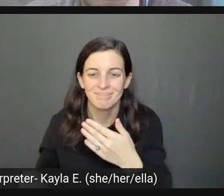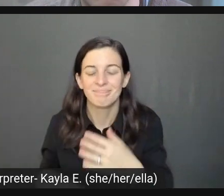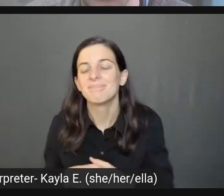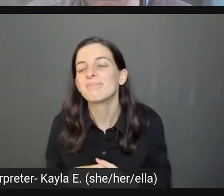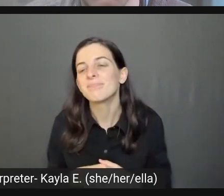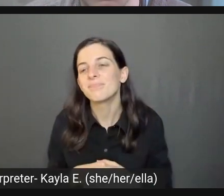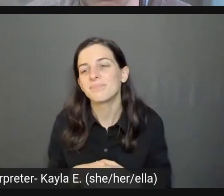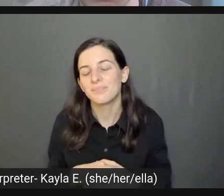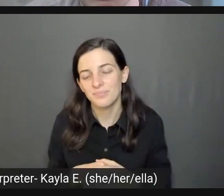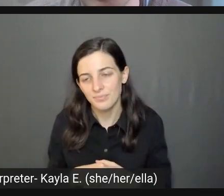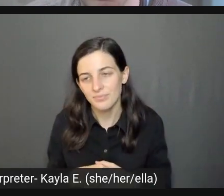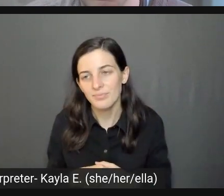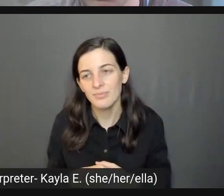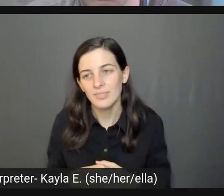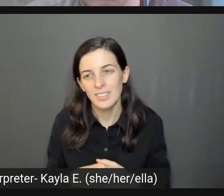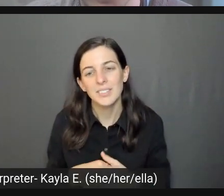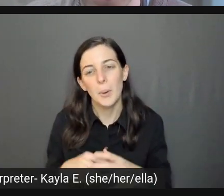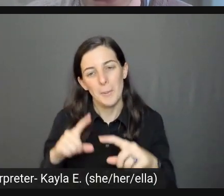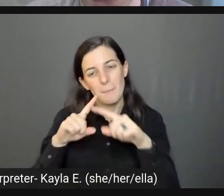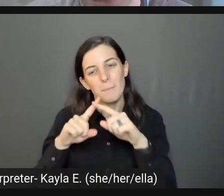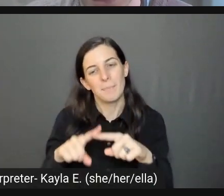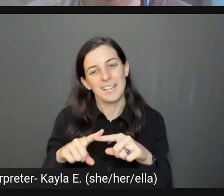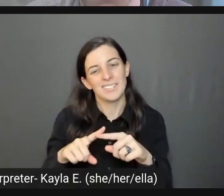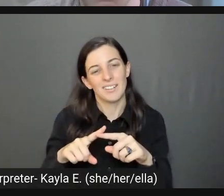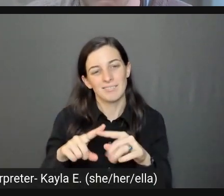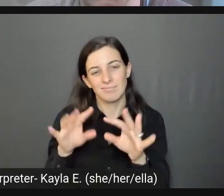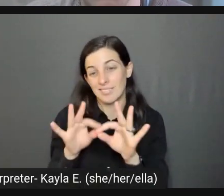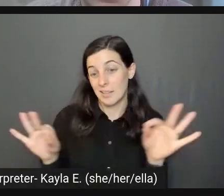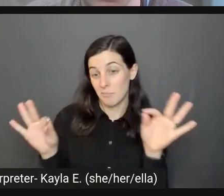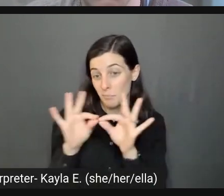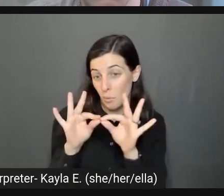Based on the importance and significance,